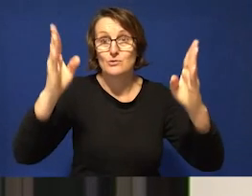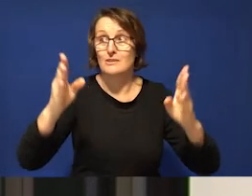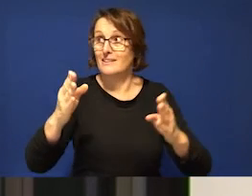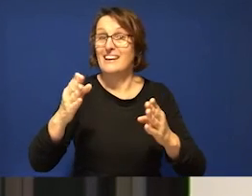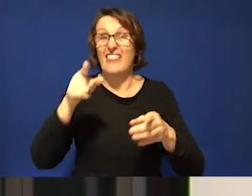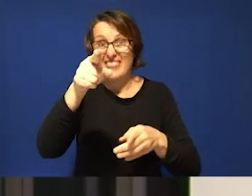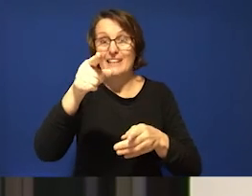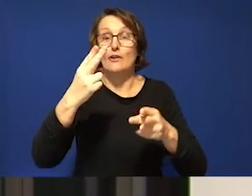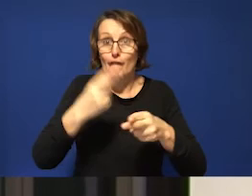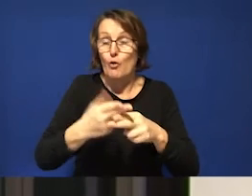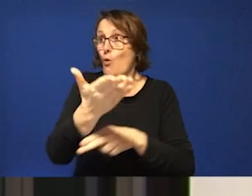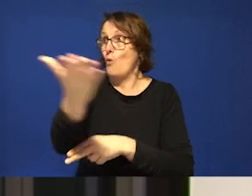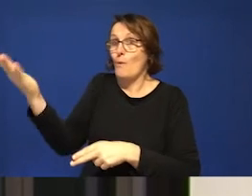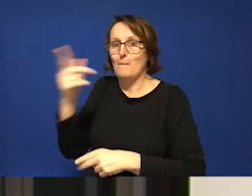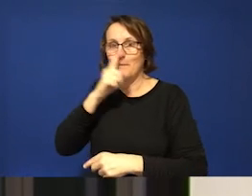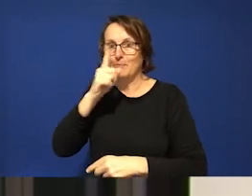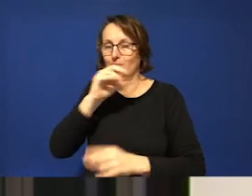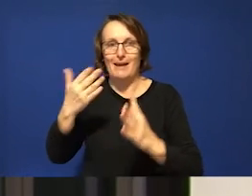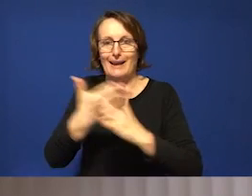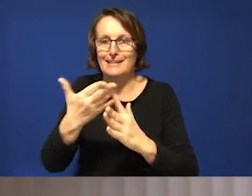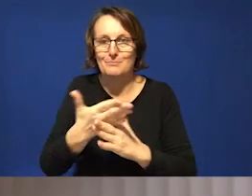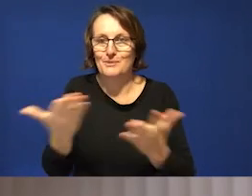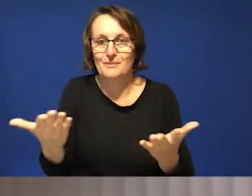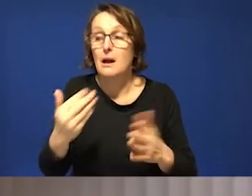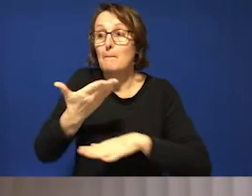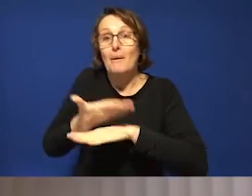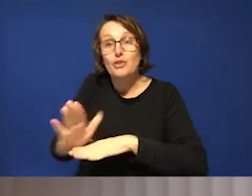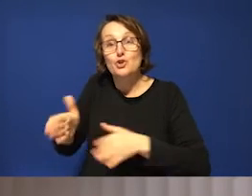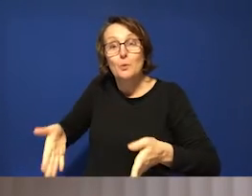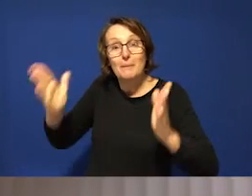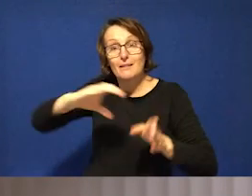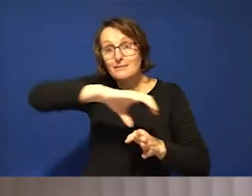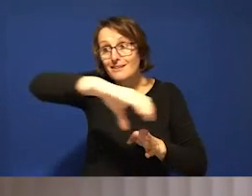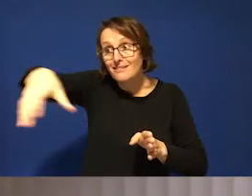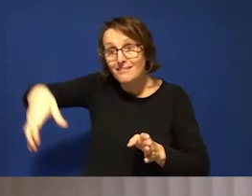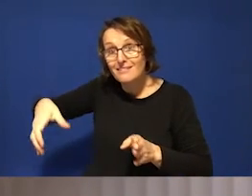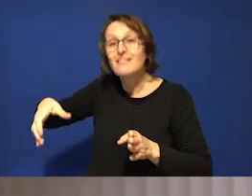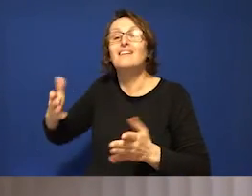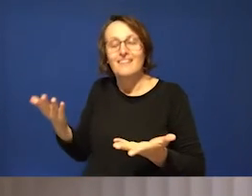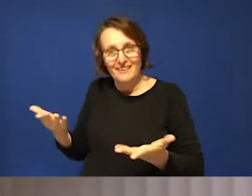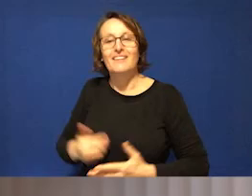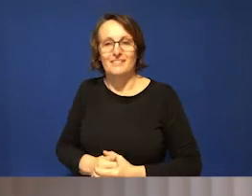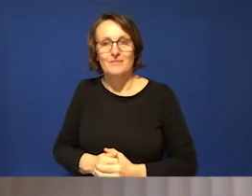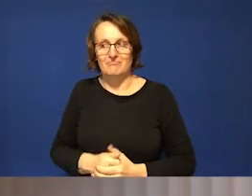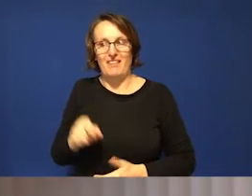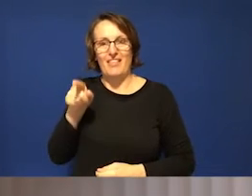And one of the things that I like about this building and the way that this building addresses those sorts of questions, you said it's so open,